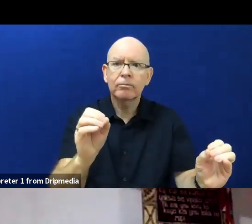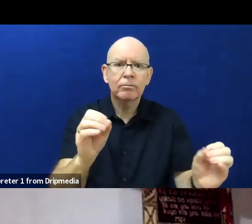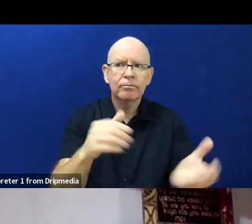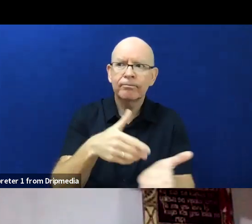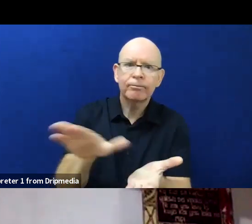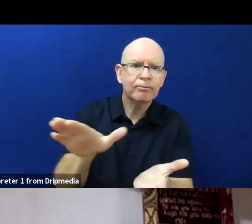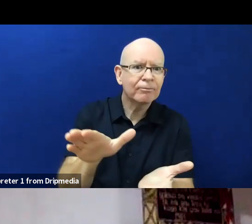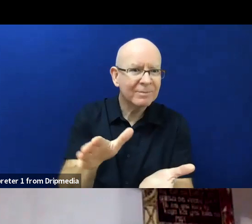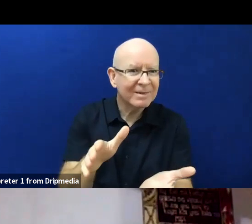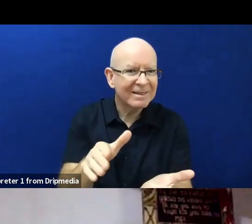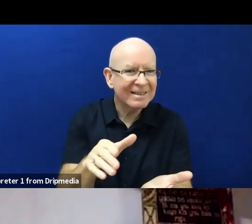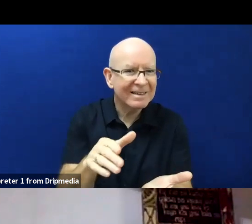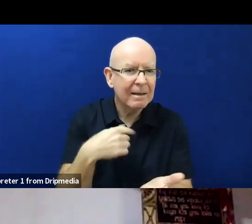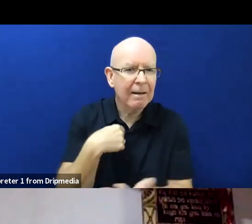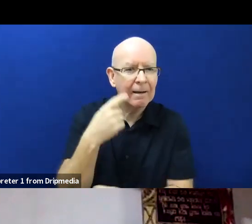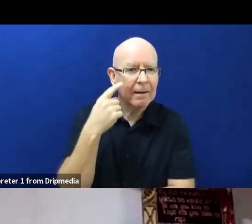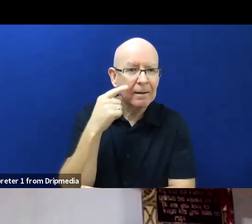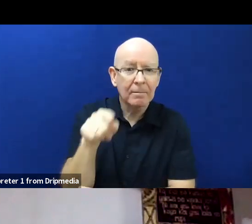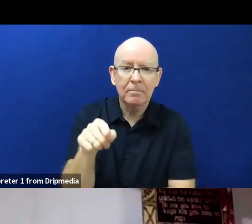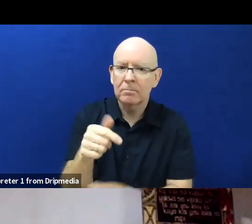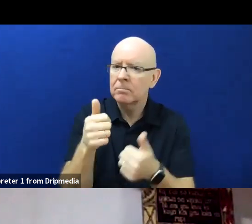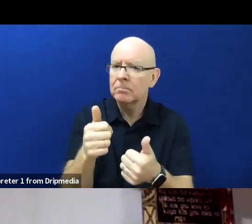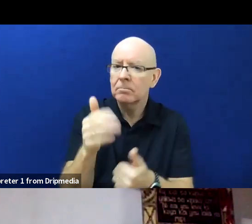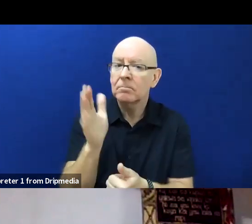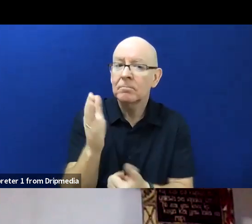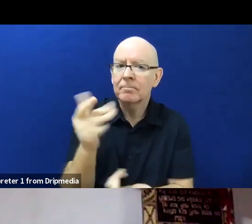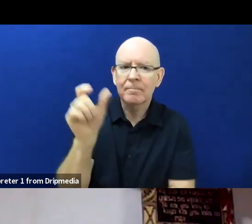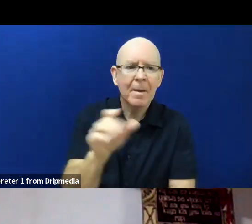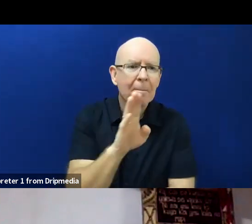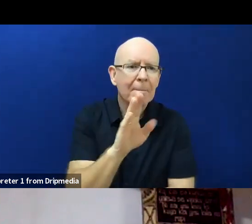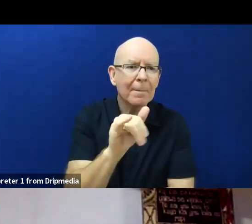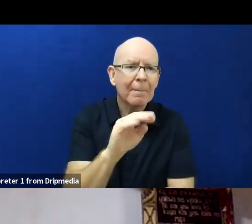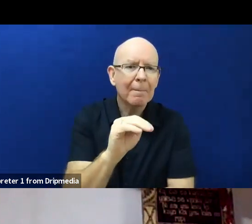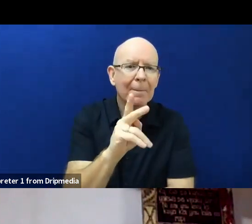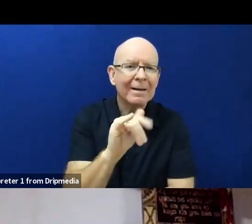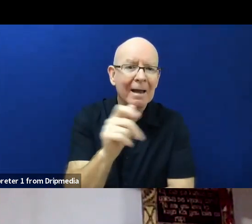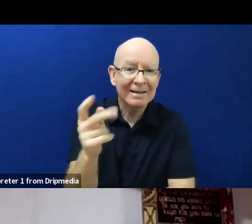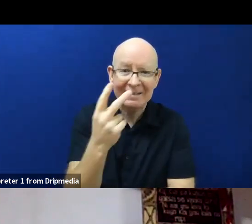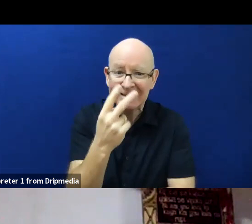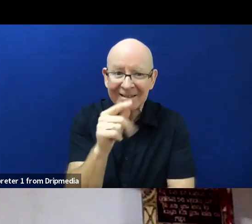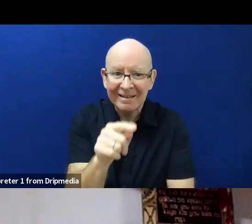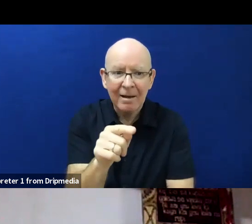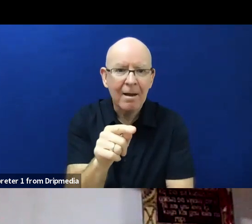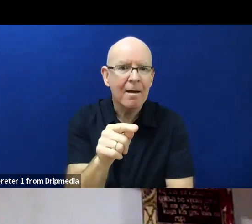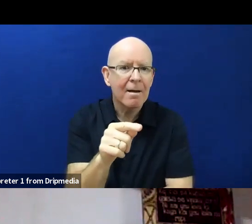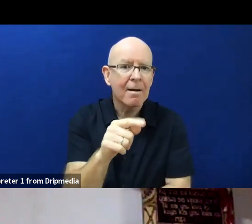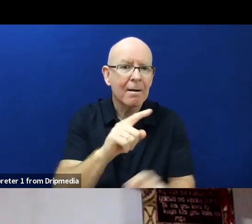utilities for all people with disability that are registered because we know that unlike Thailand,